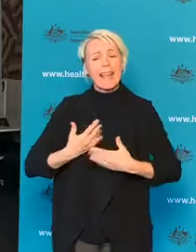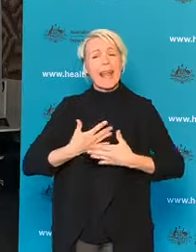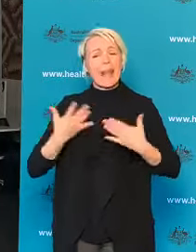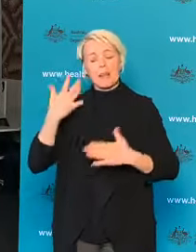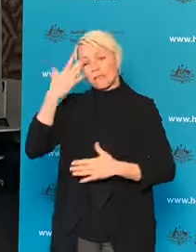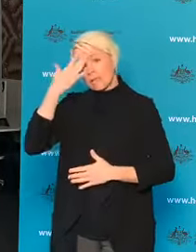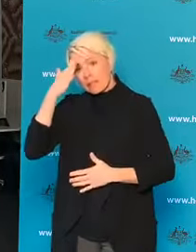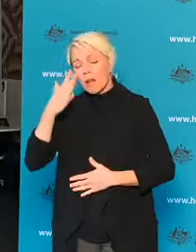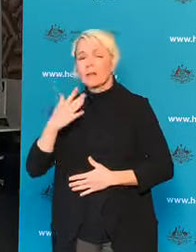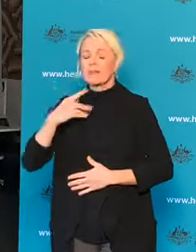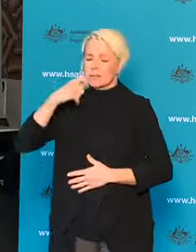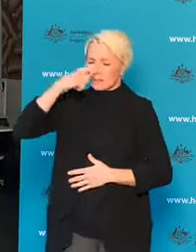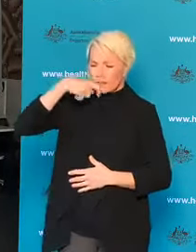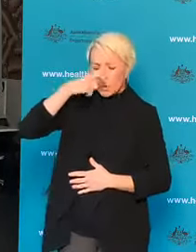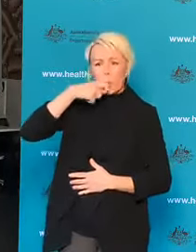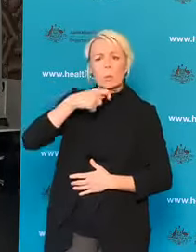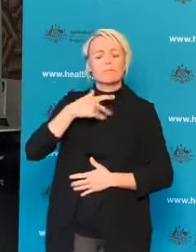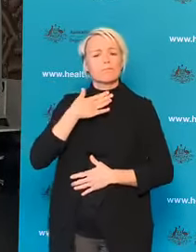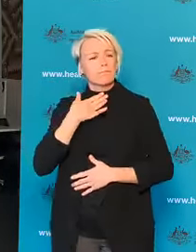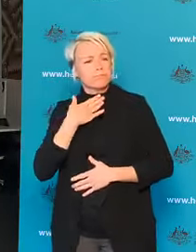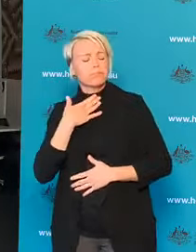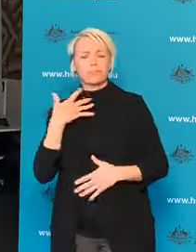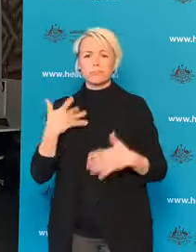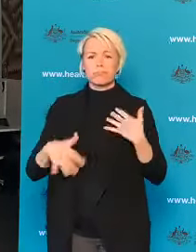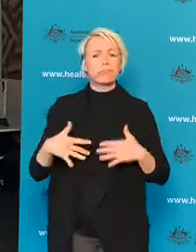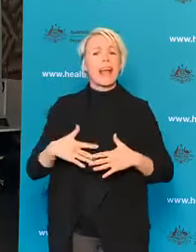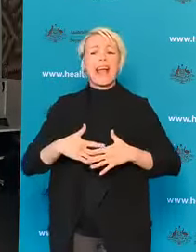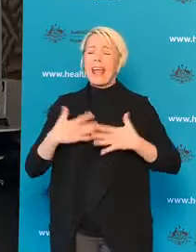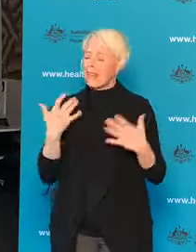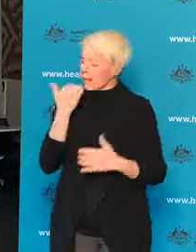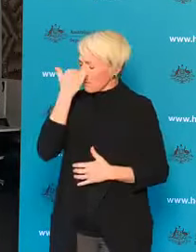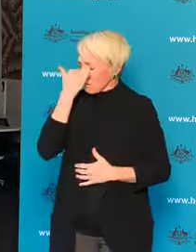or flu no matter how mild please arrange to get tested